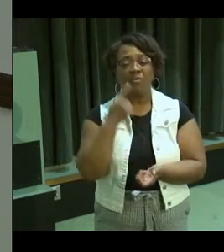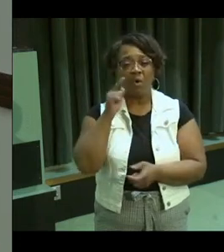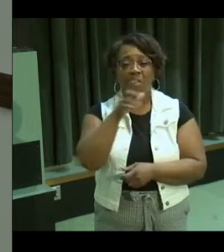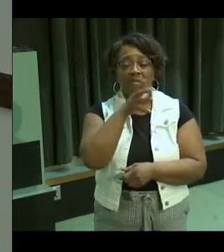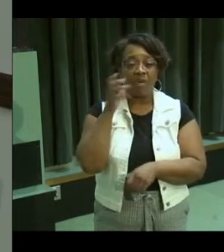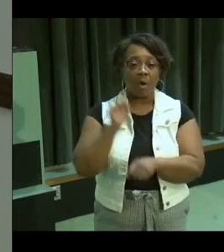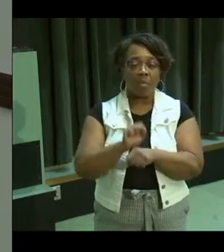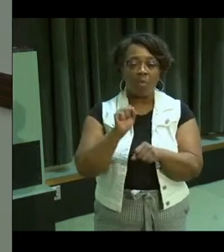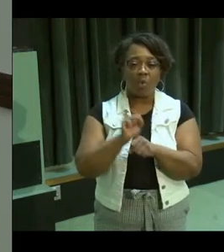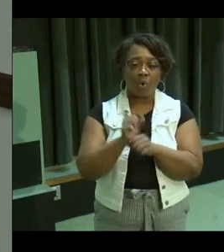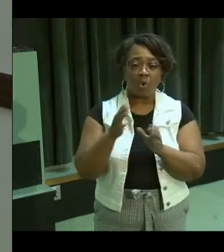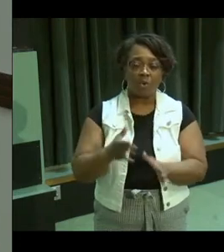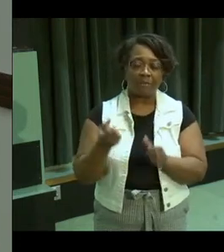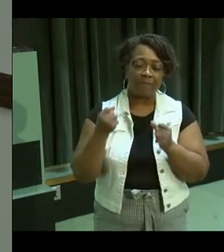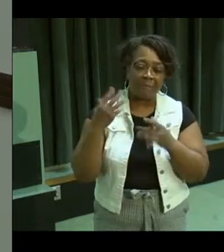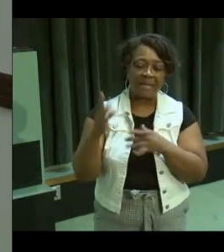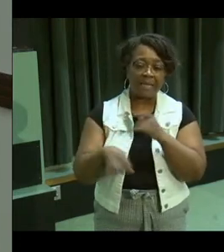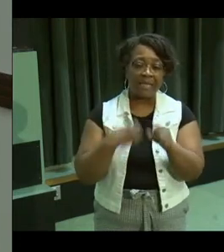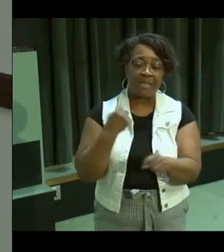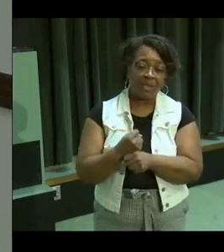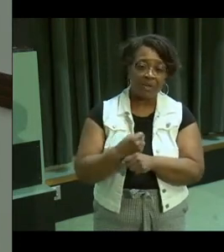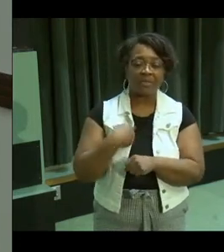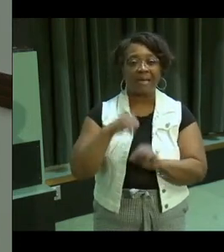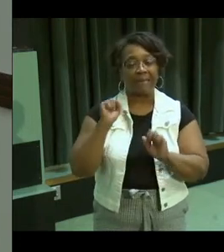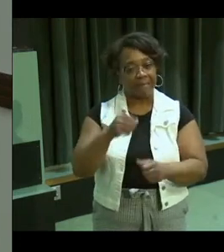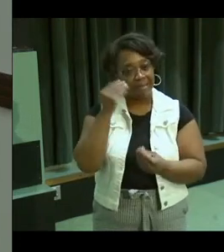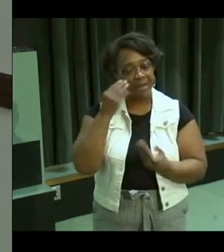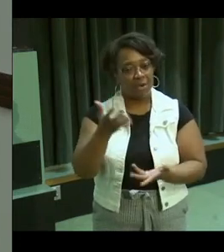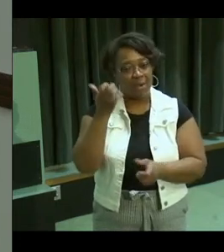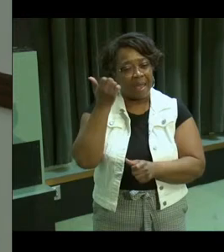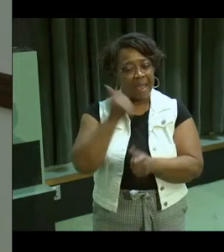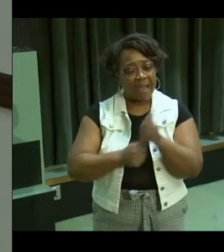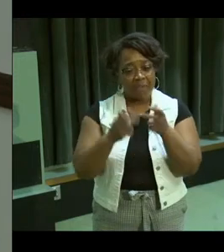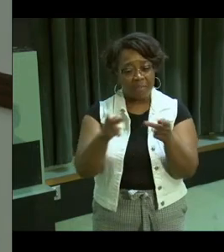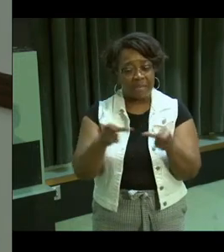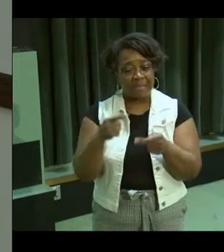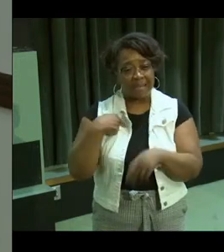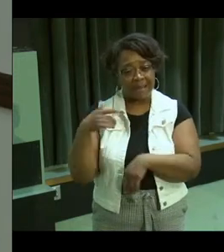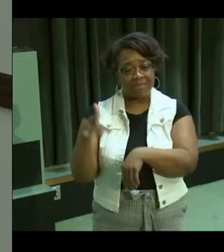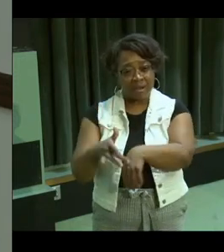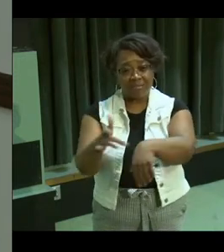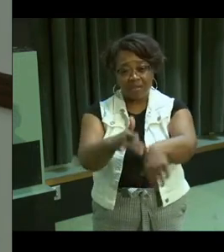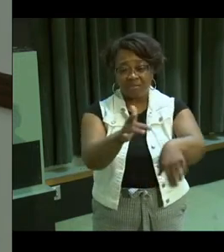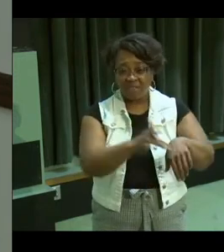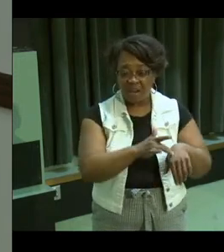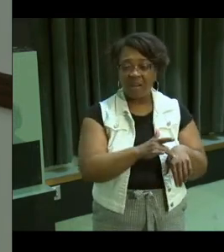to the farm workers for so many years. I can tell you every